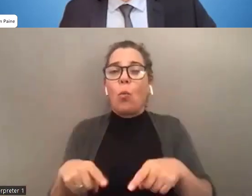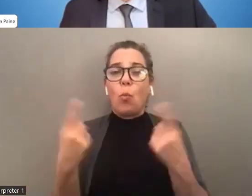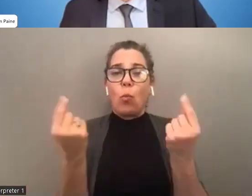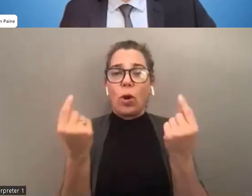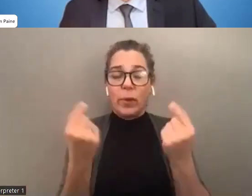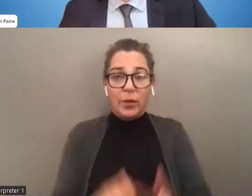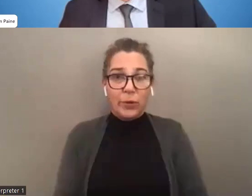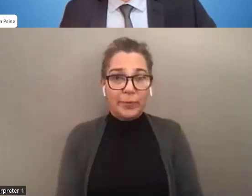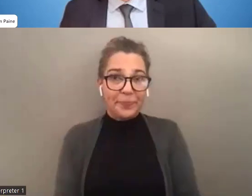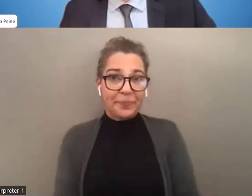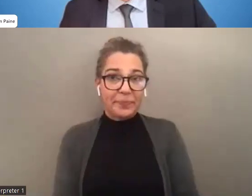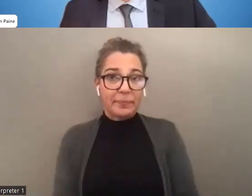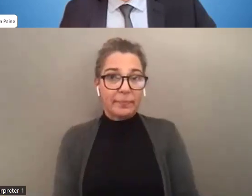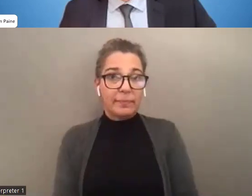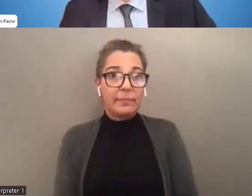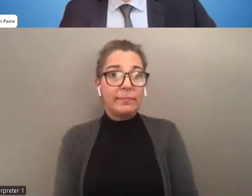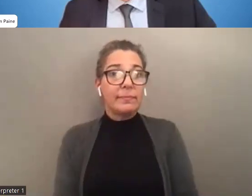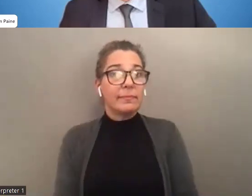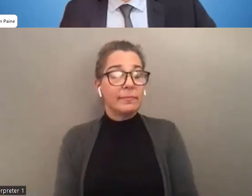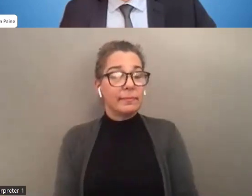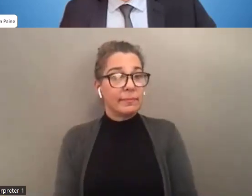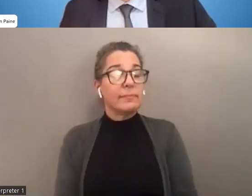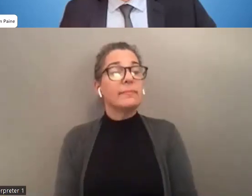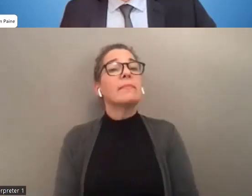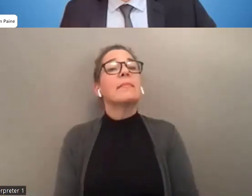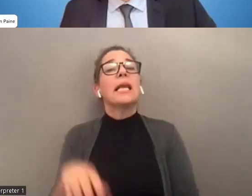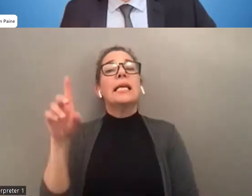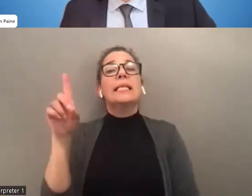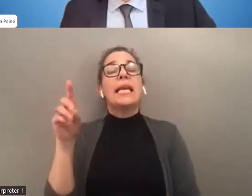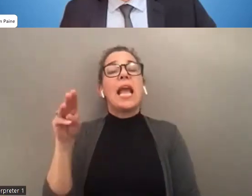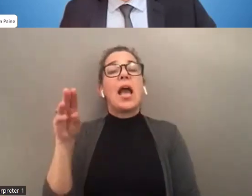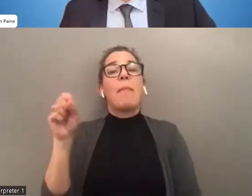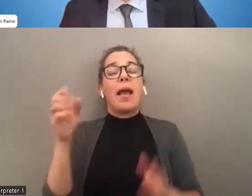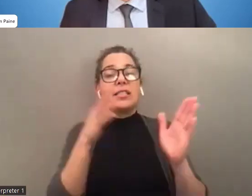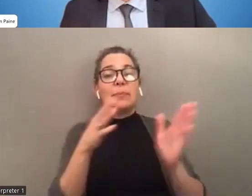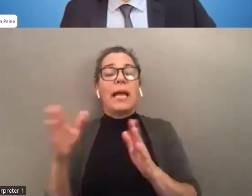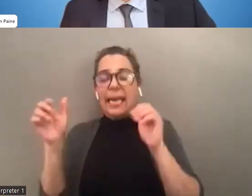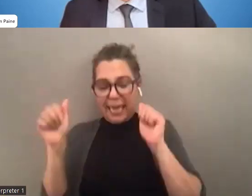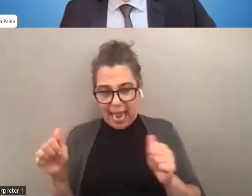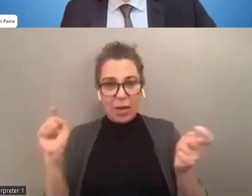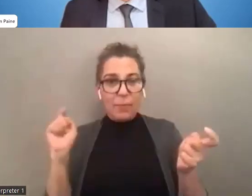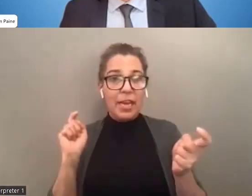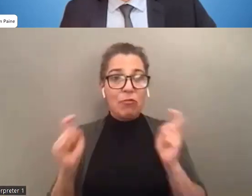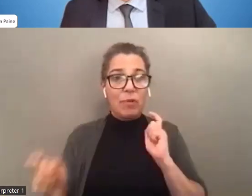So the policy allows for the DMS plan to be revised for a number of reasons